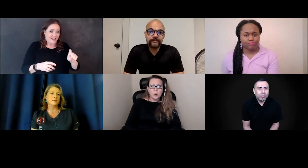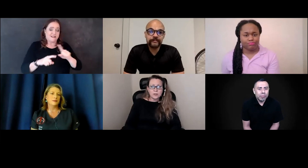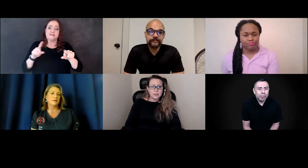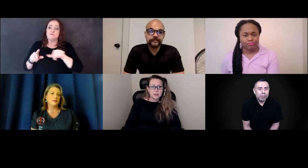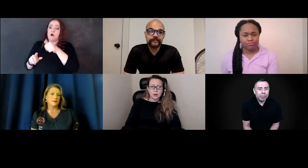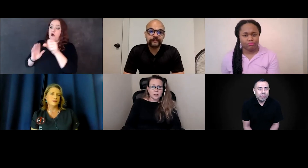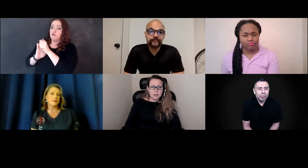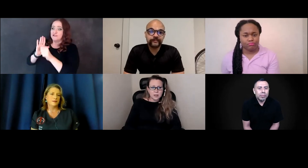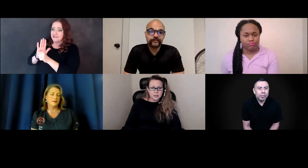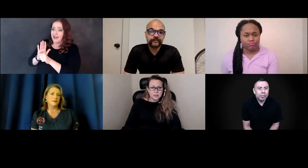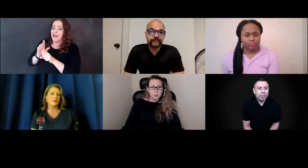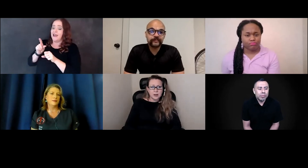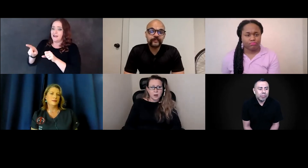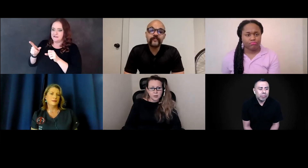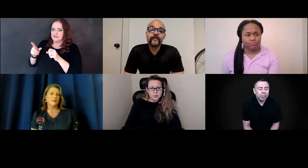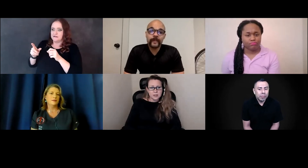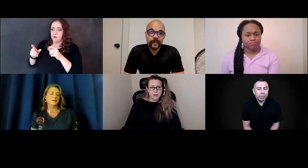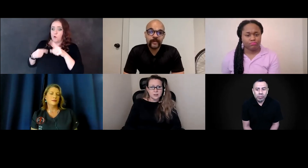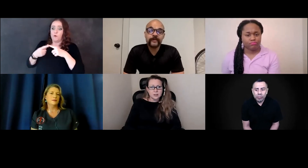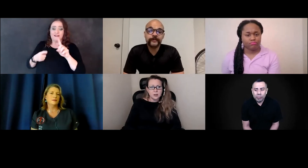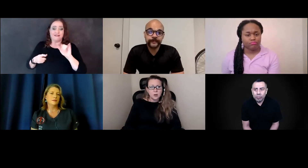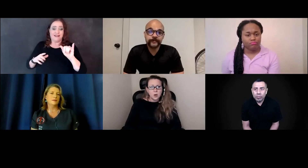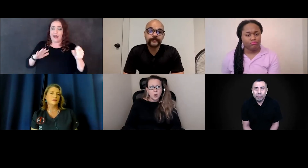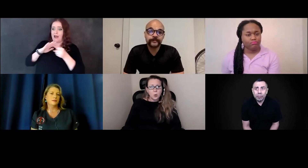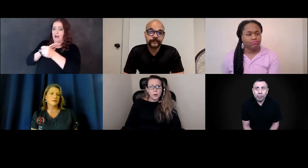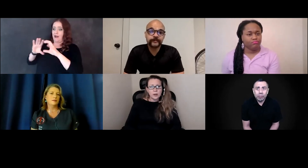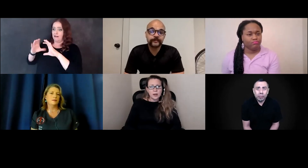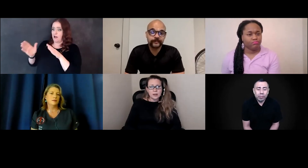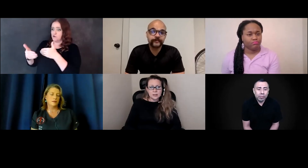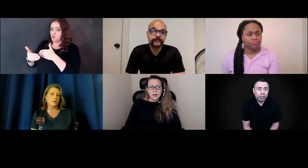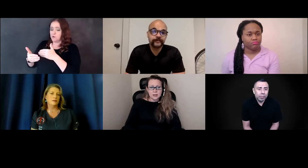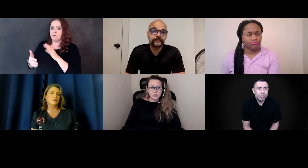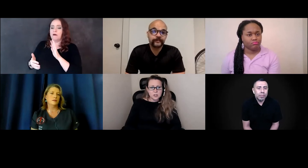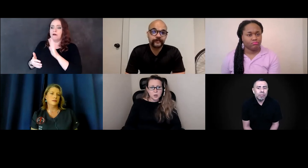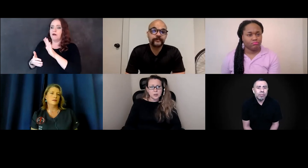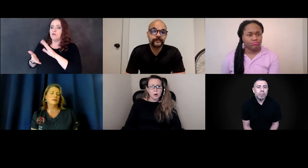We have seen not only in Texas but in other states when a DI, deaf interpreter is brought